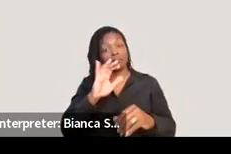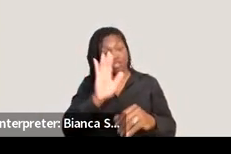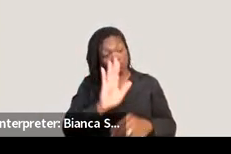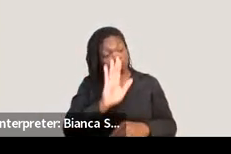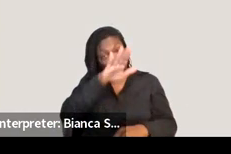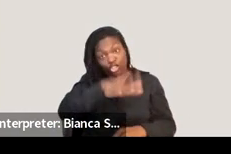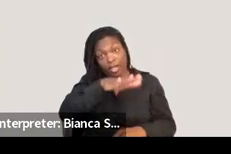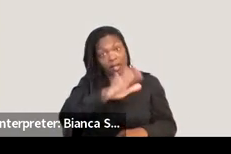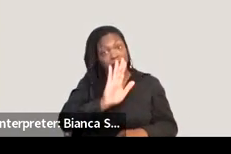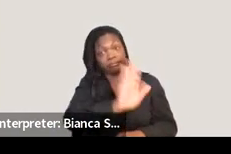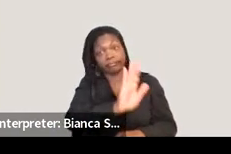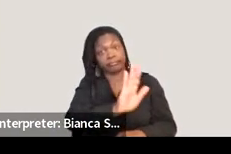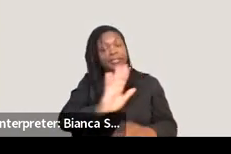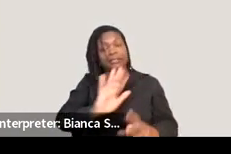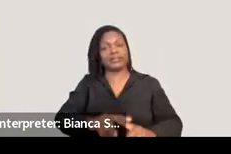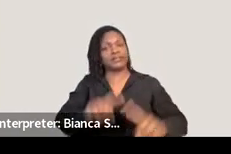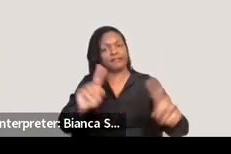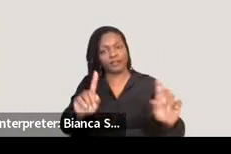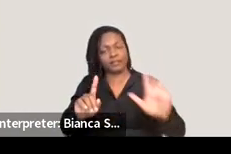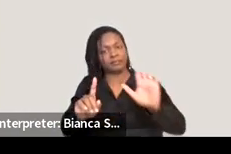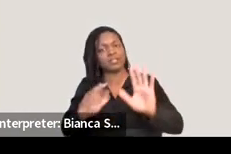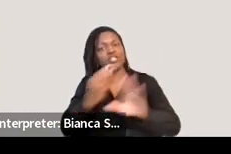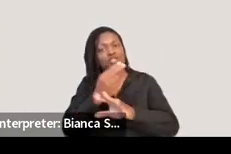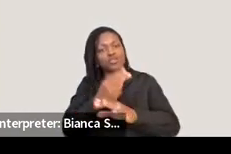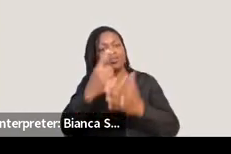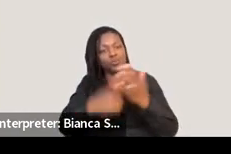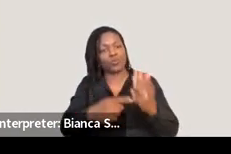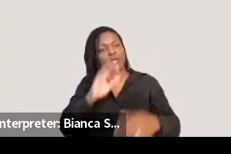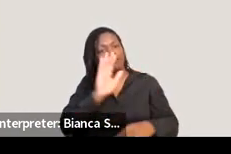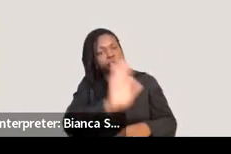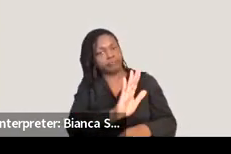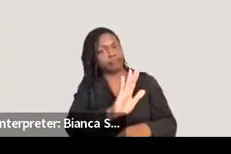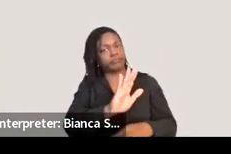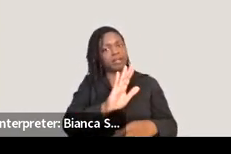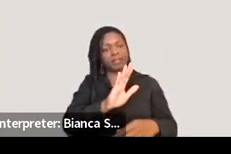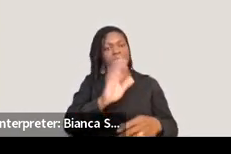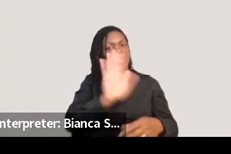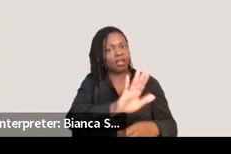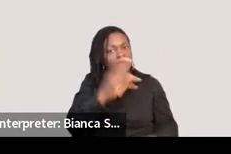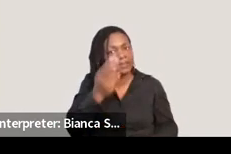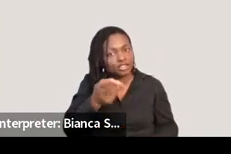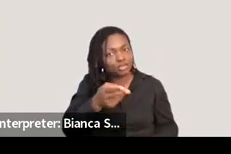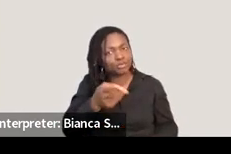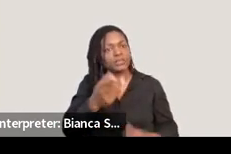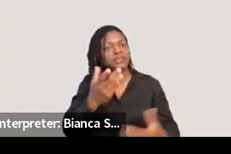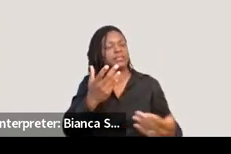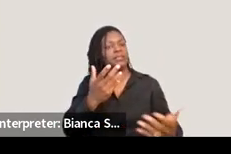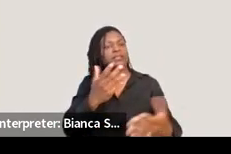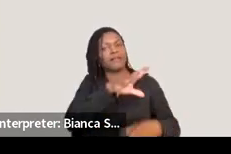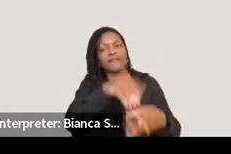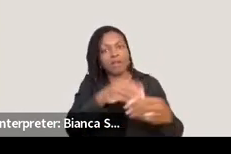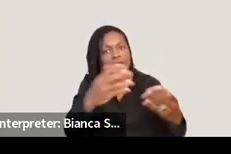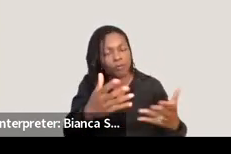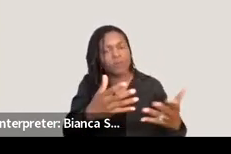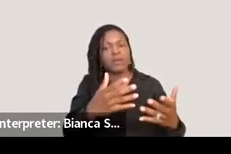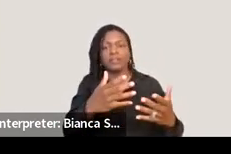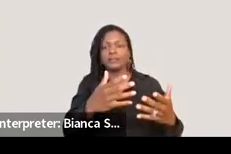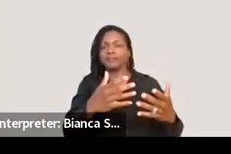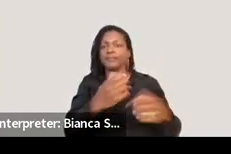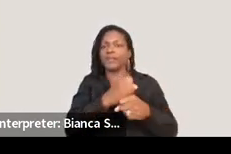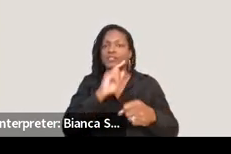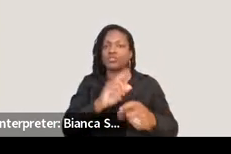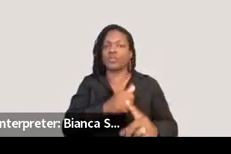And use current evidence based practices when working with them. And we also want to prevent a lack of communication of stress communication a lot.